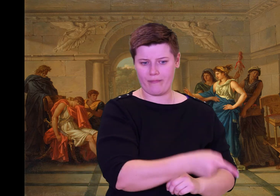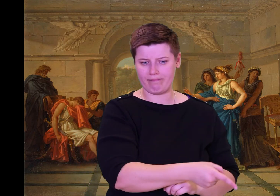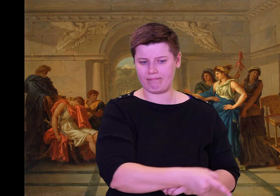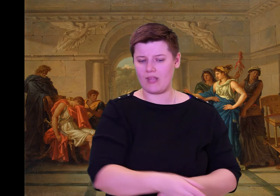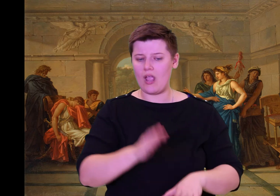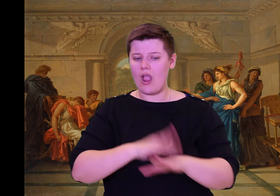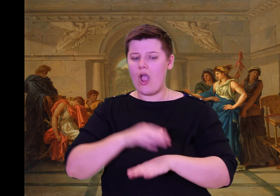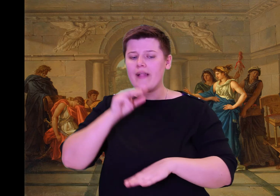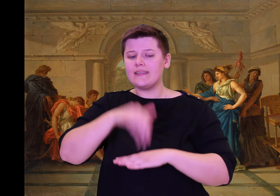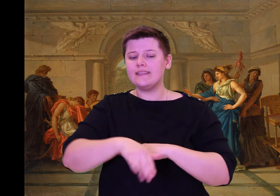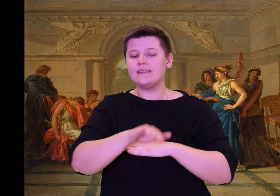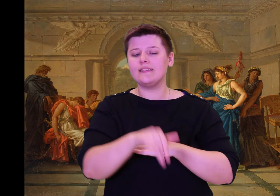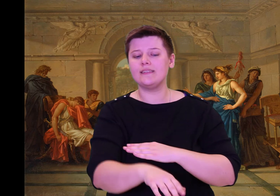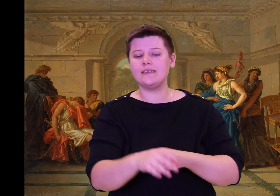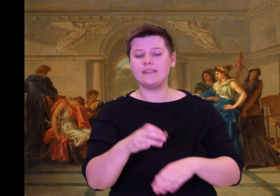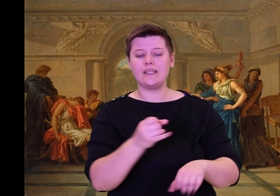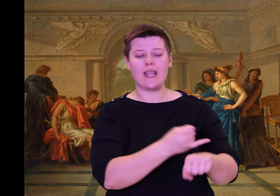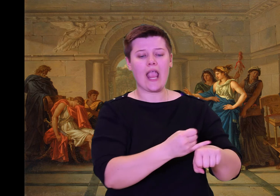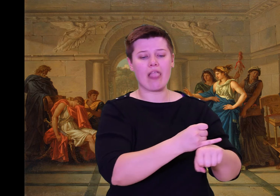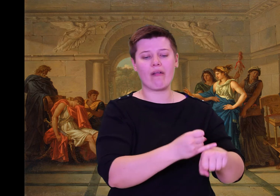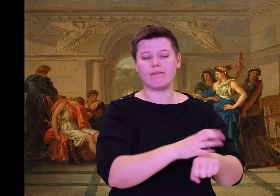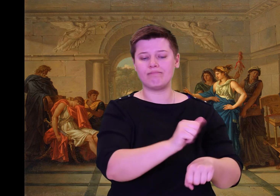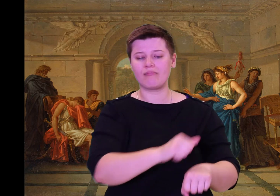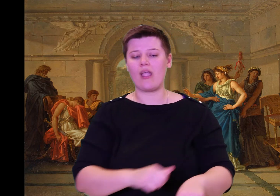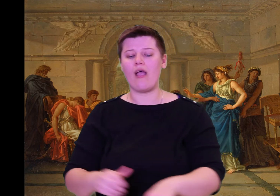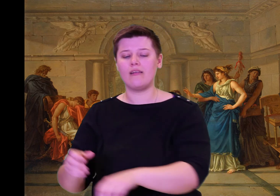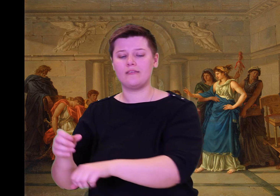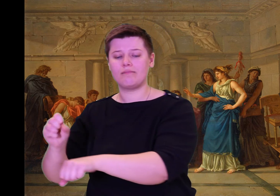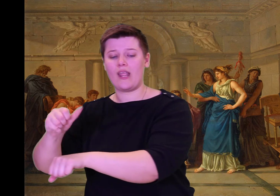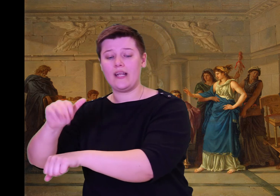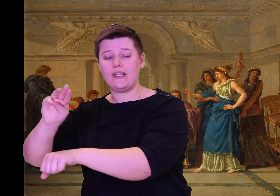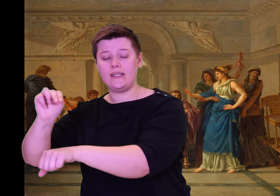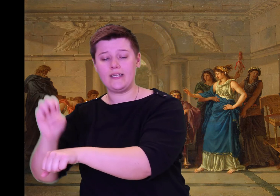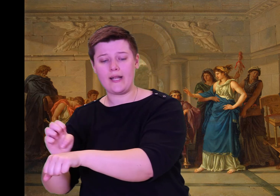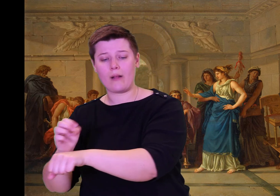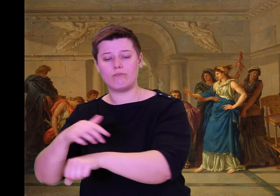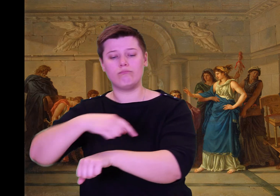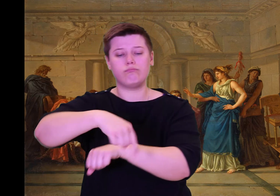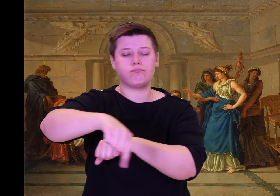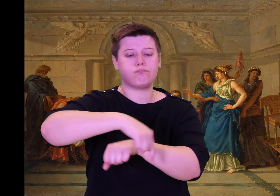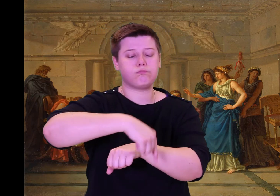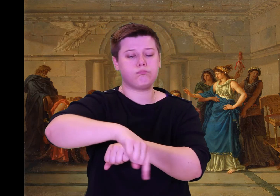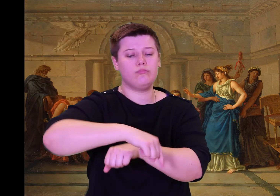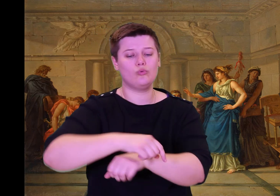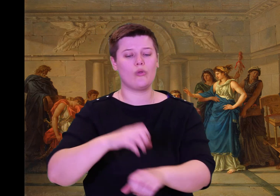Calypso in her house. "Father, and all immortal gods,"